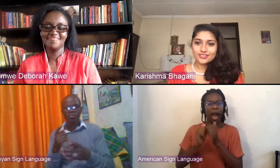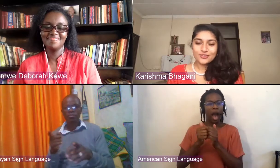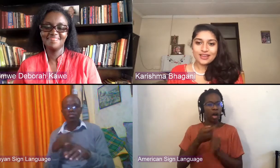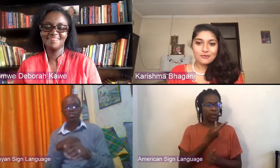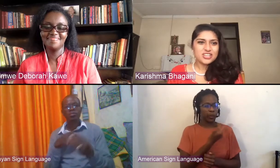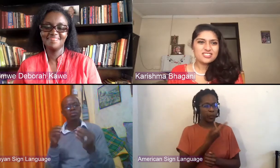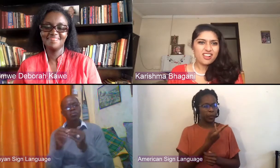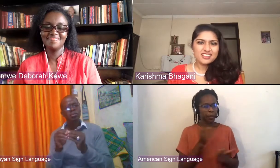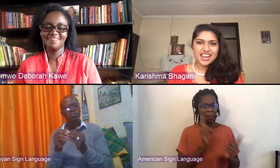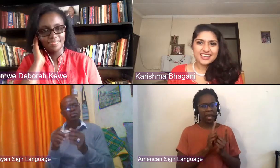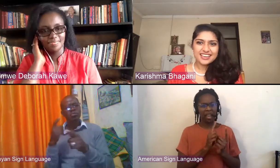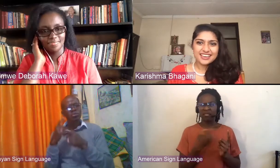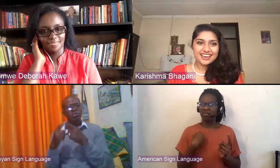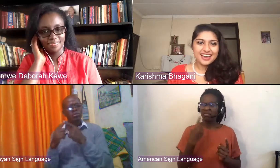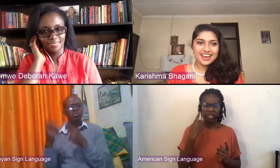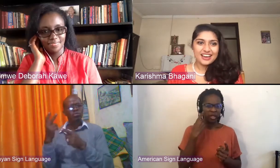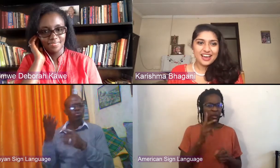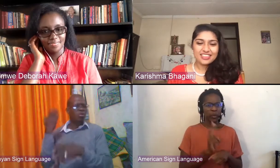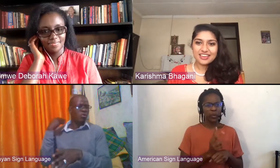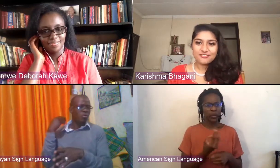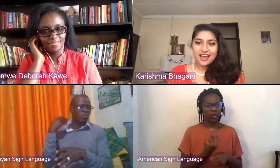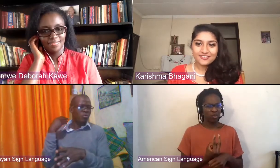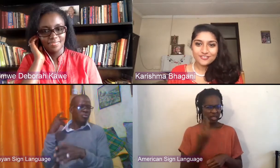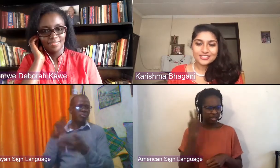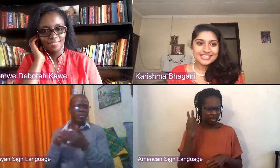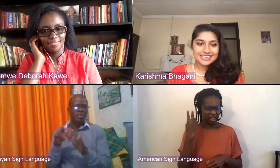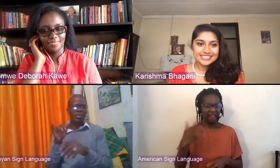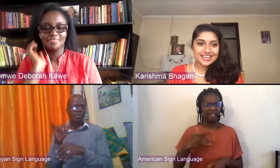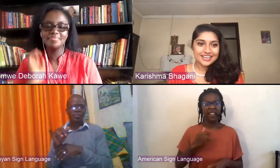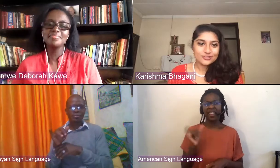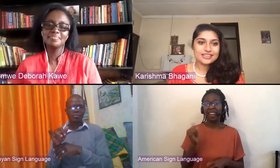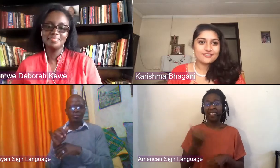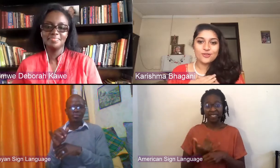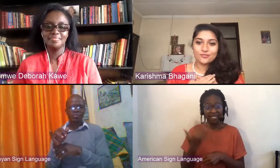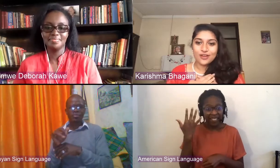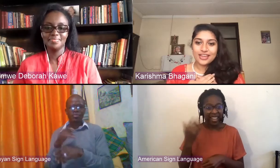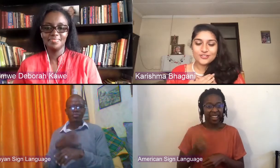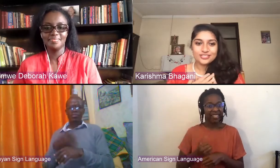So, which has felt like I think five or six years but I've known you for ages